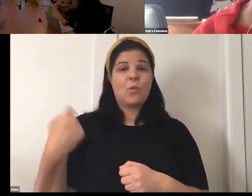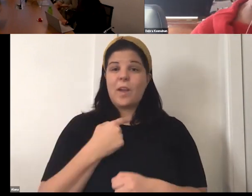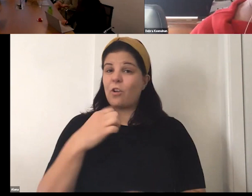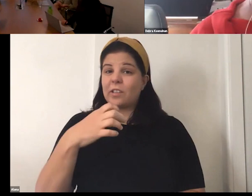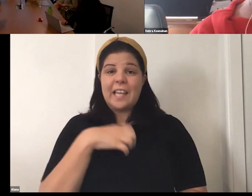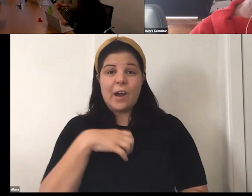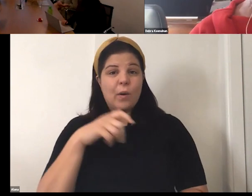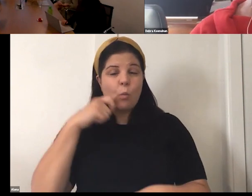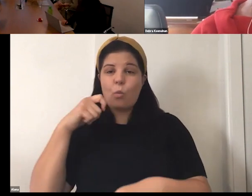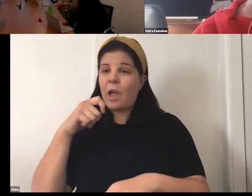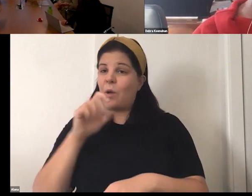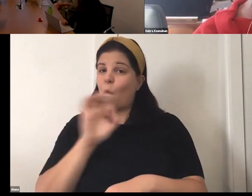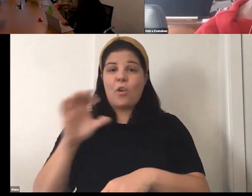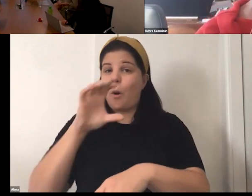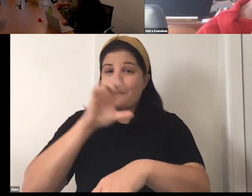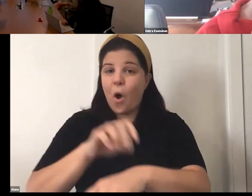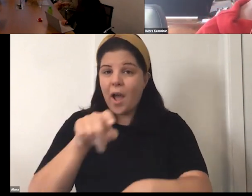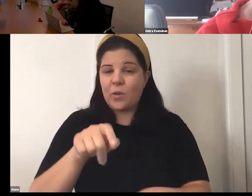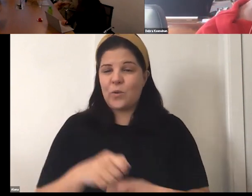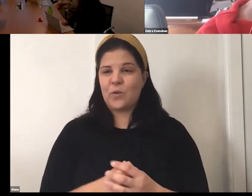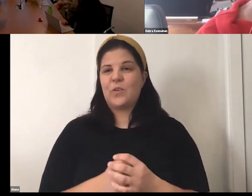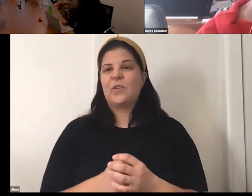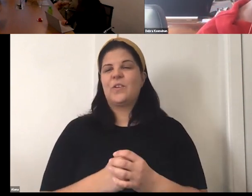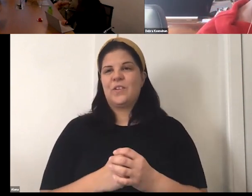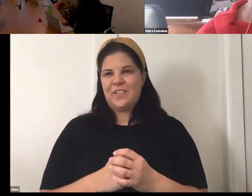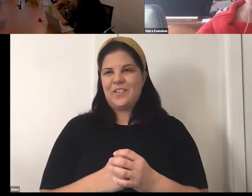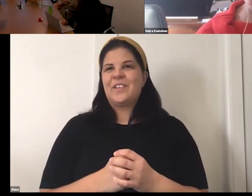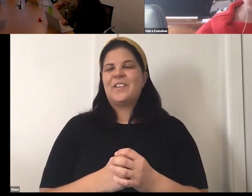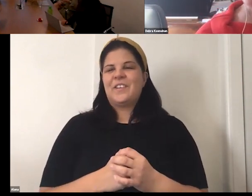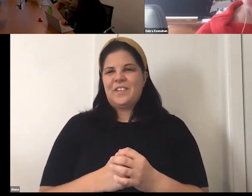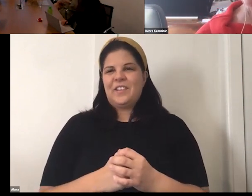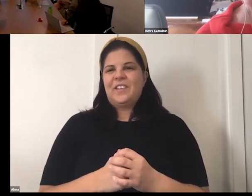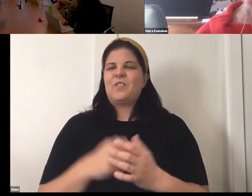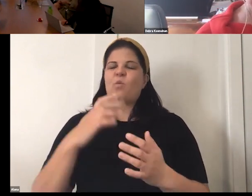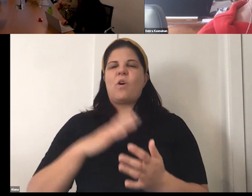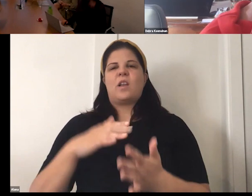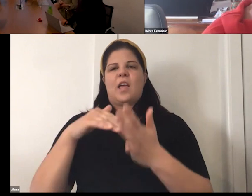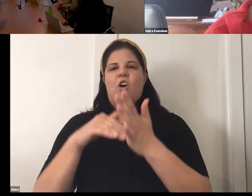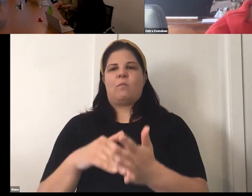We just want to help you through the process of making a great application to the arts